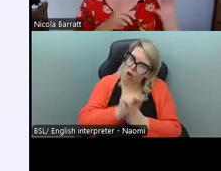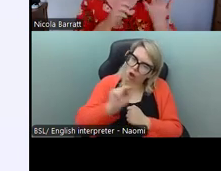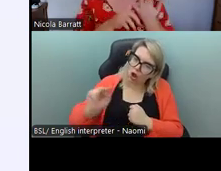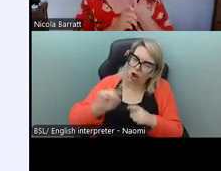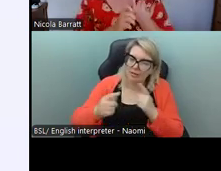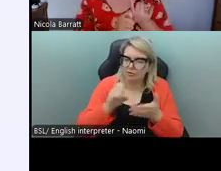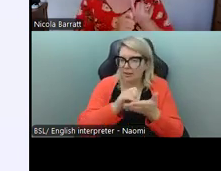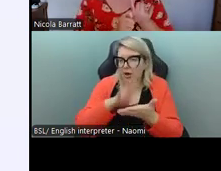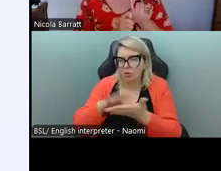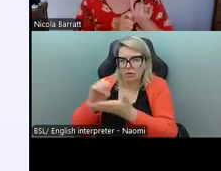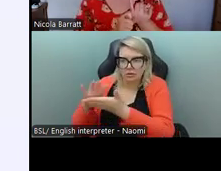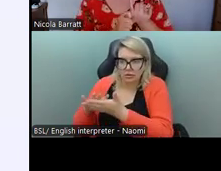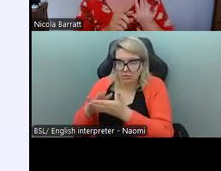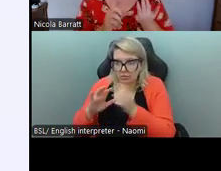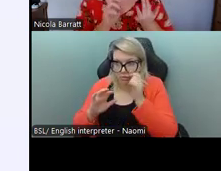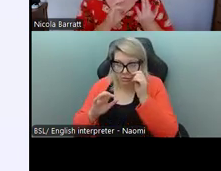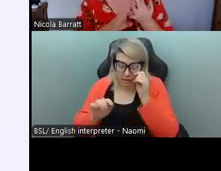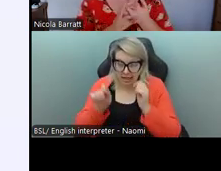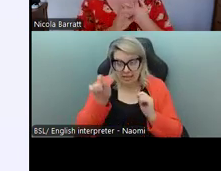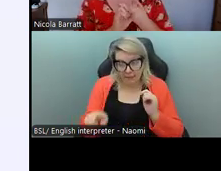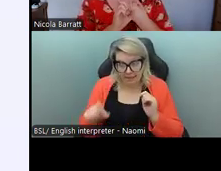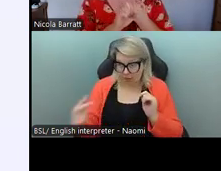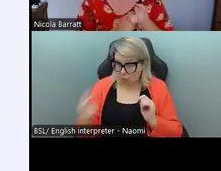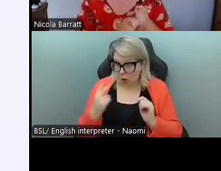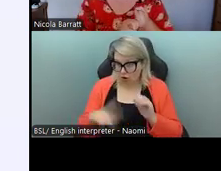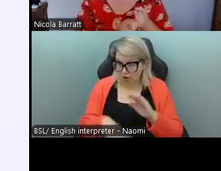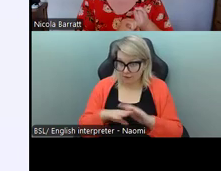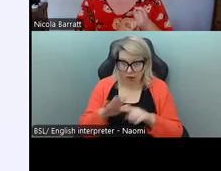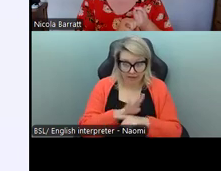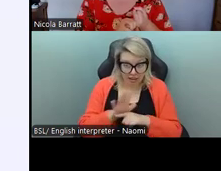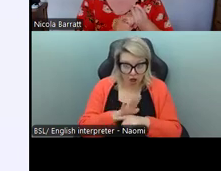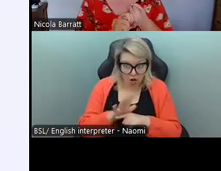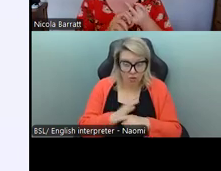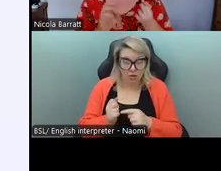Do they watch your whole video? Do they spend several minutes reading your post?